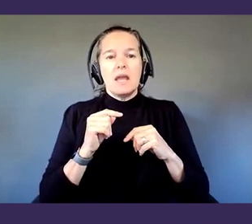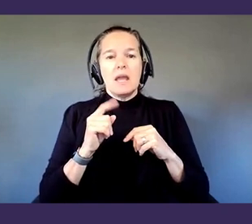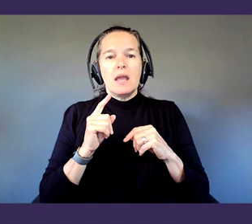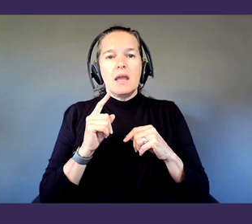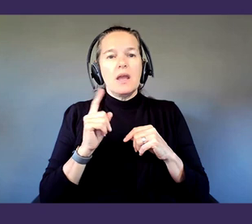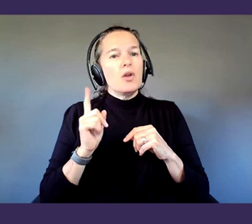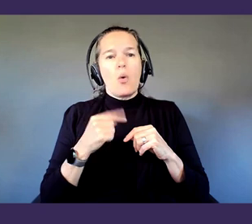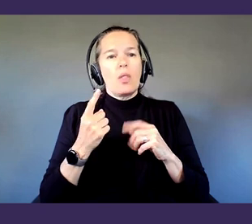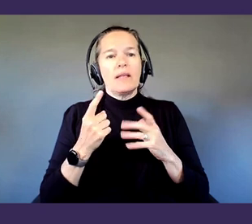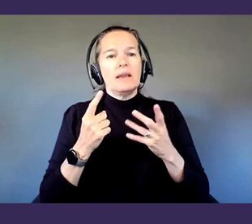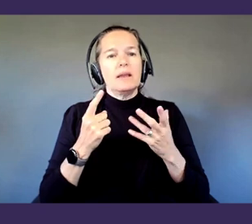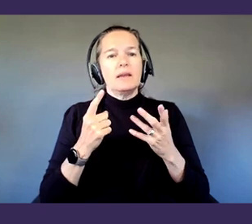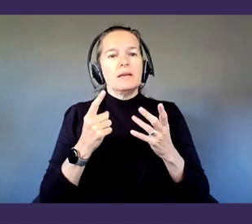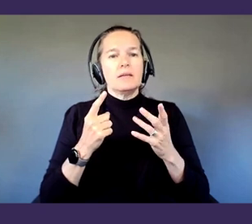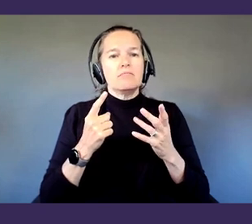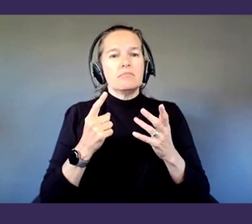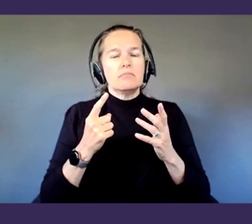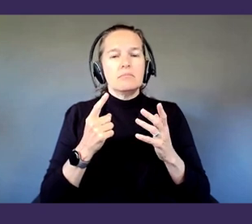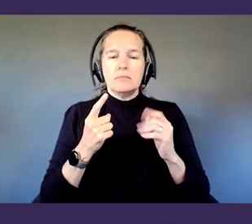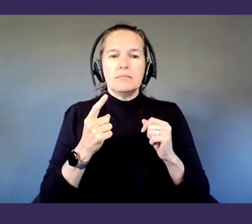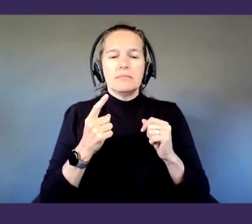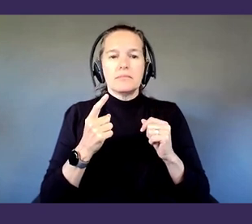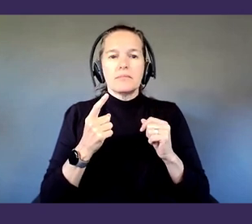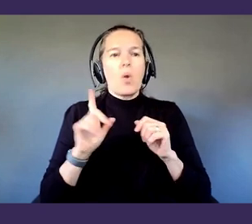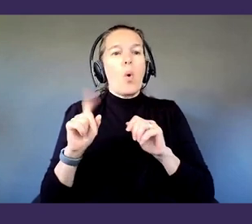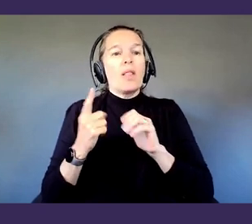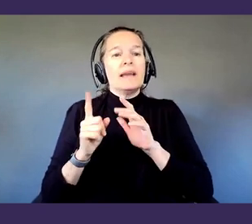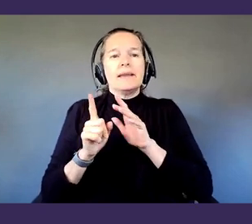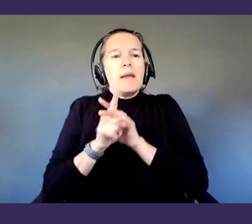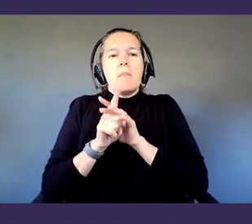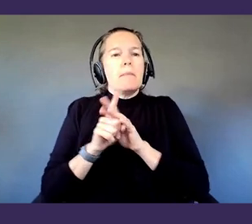So this is a new process, it's a new,